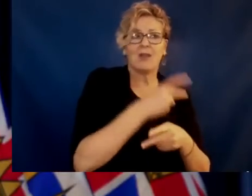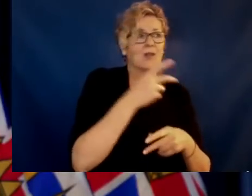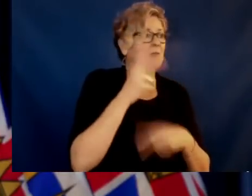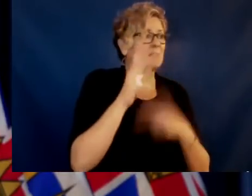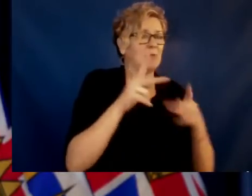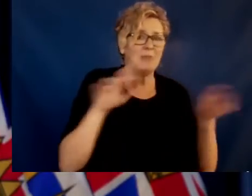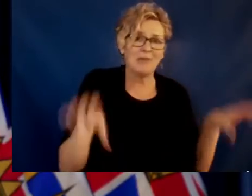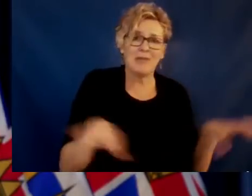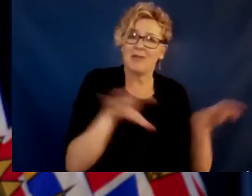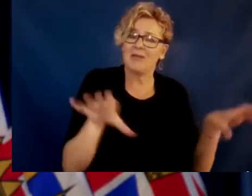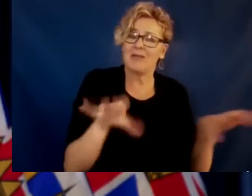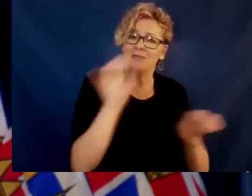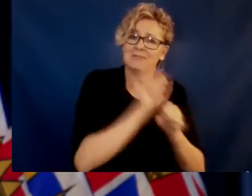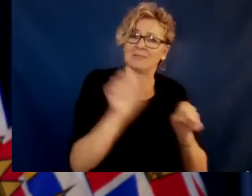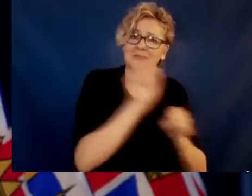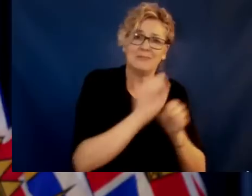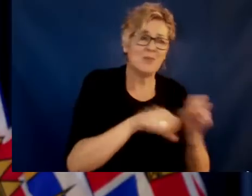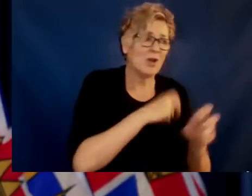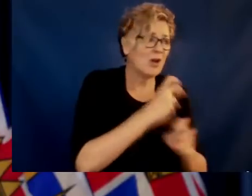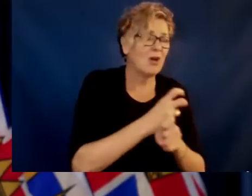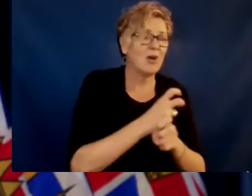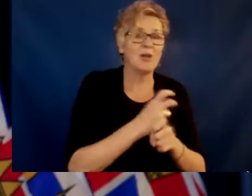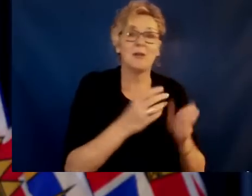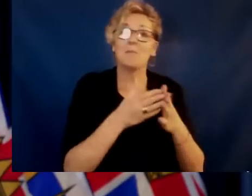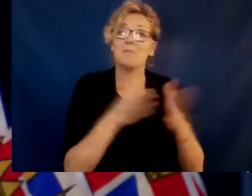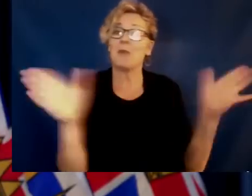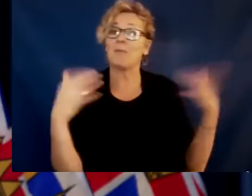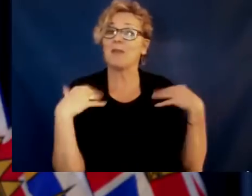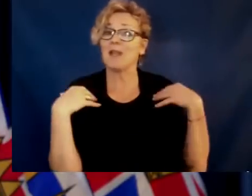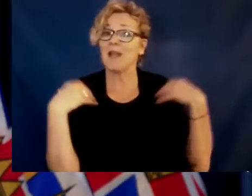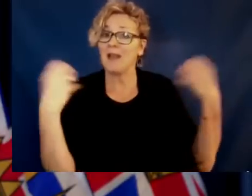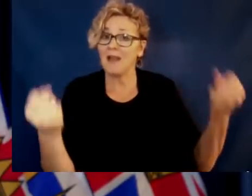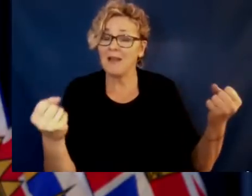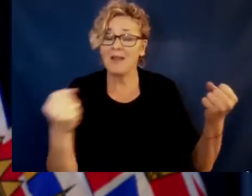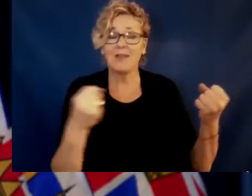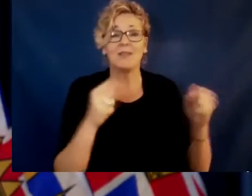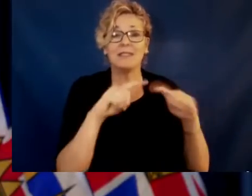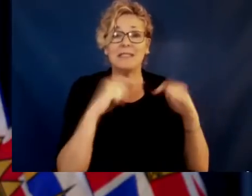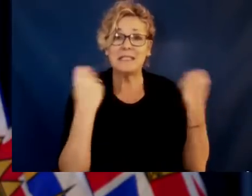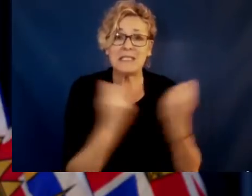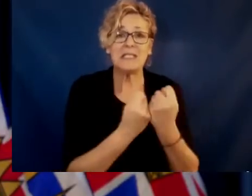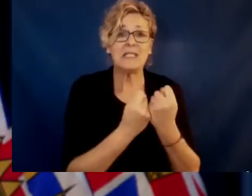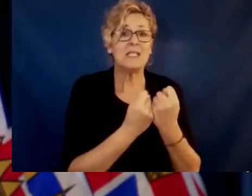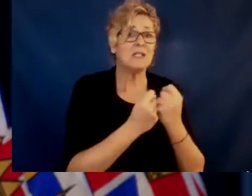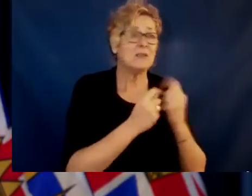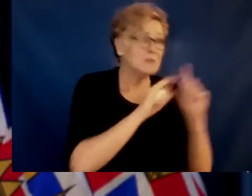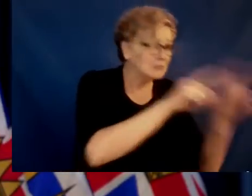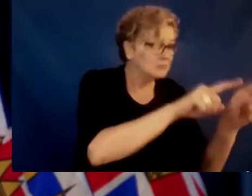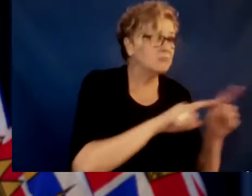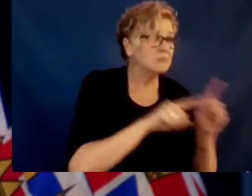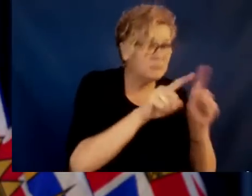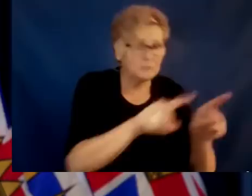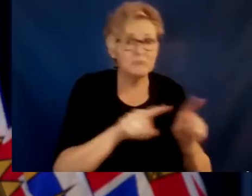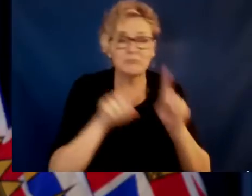who's been exposed, everybody who's been tested positive, to make sure we can keep a lid on it and not let things grow.